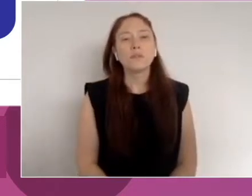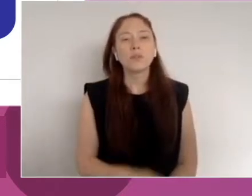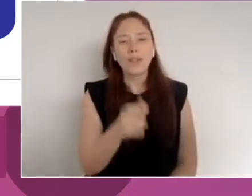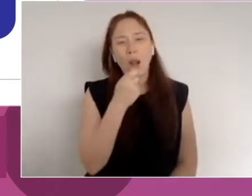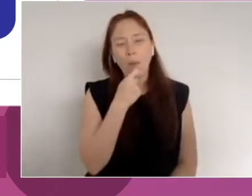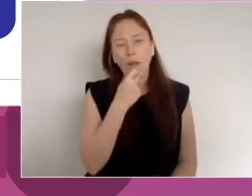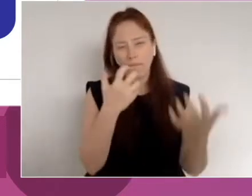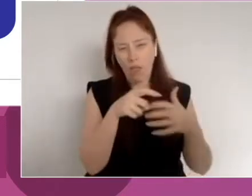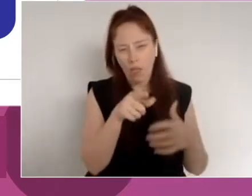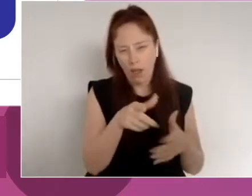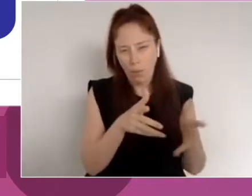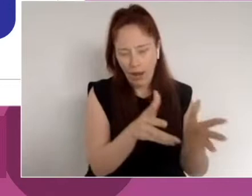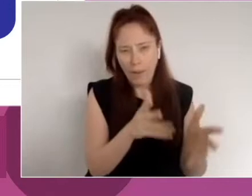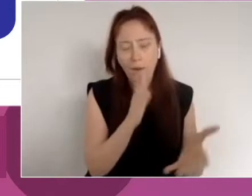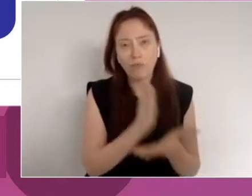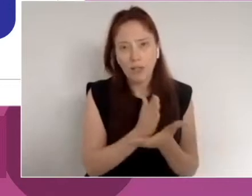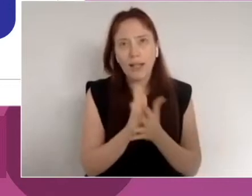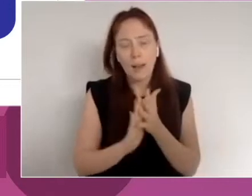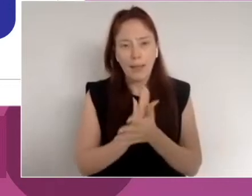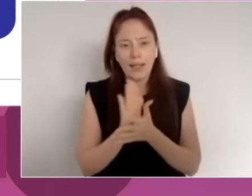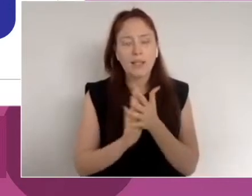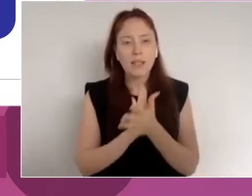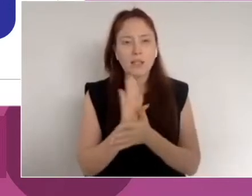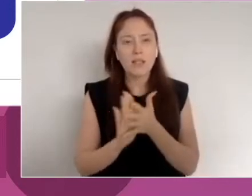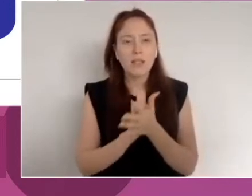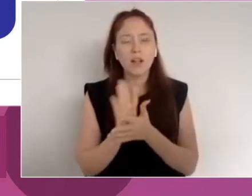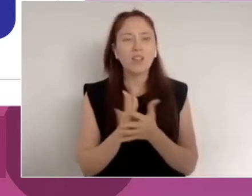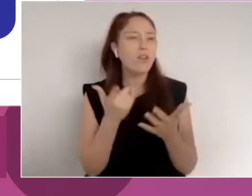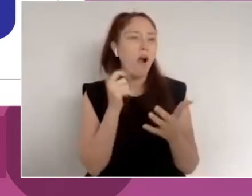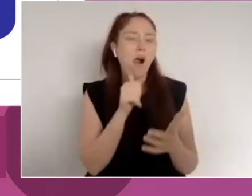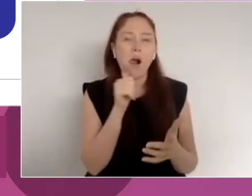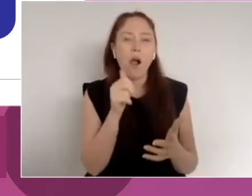But it's really saying - how can you actually not just look for instance at the health portfolio